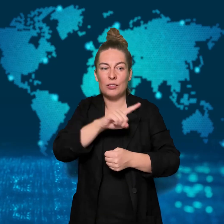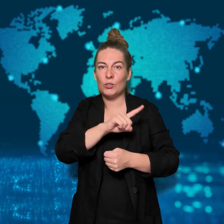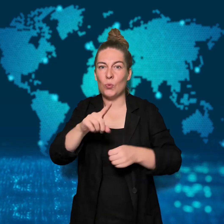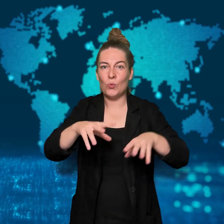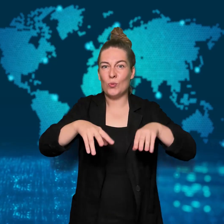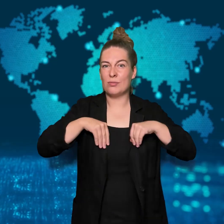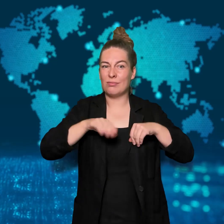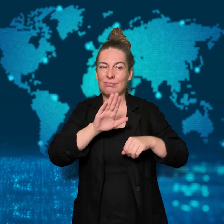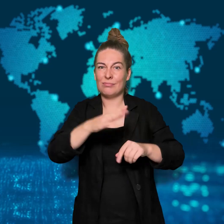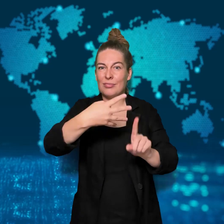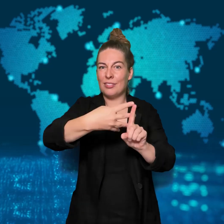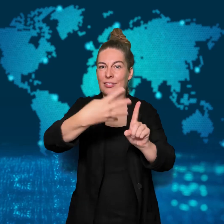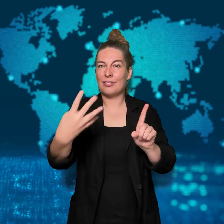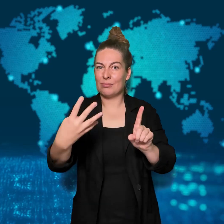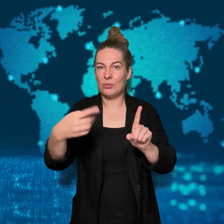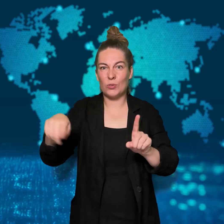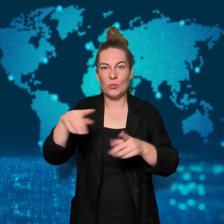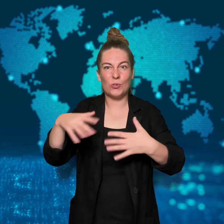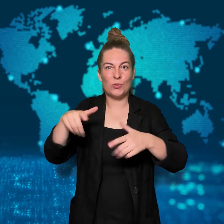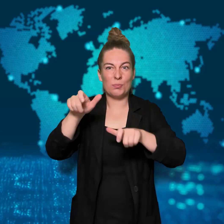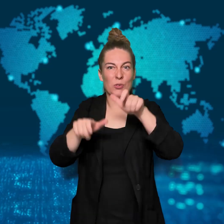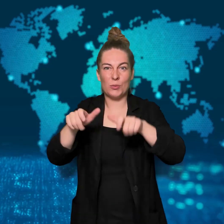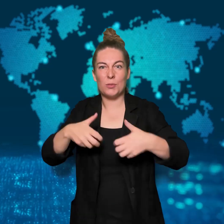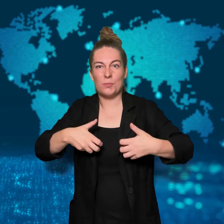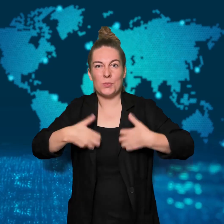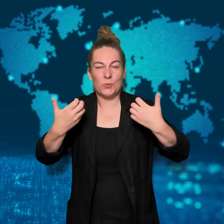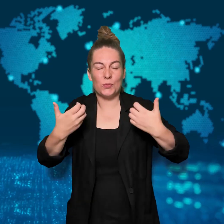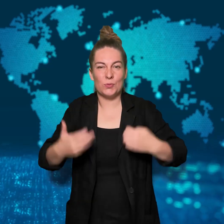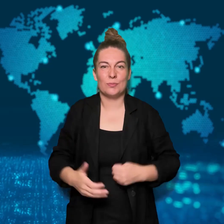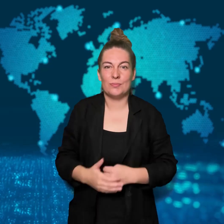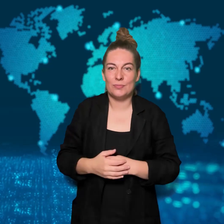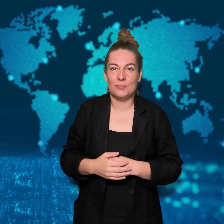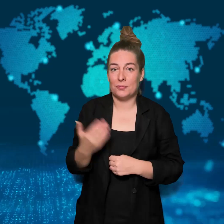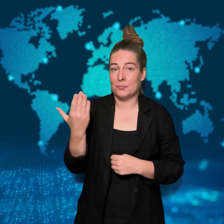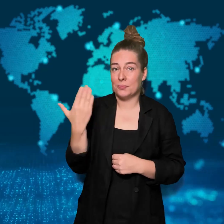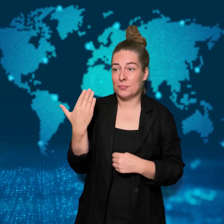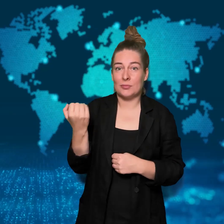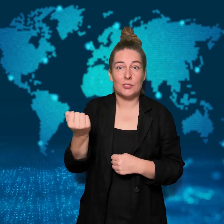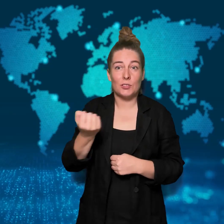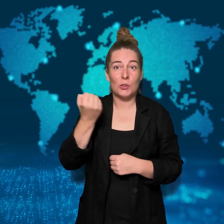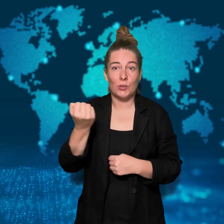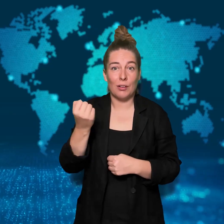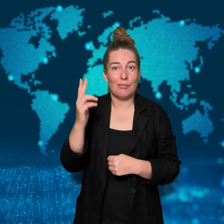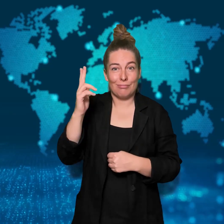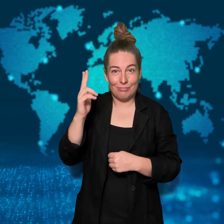Last Saturday, the Gay Games Hong Kong (GGHK) began.